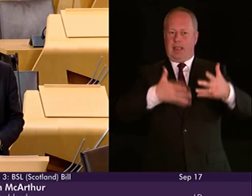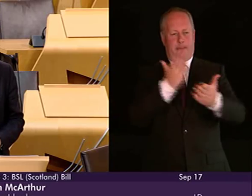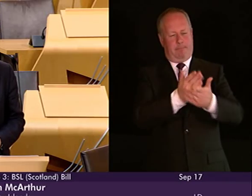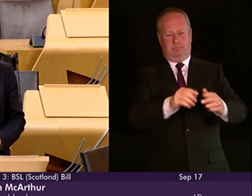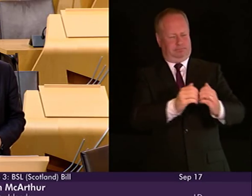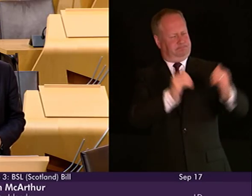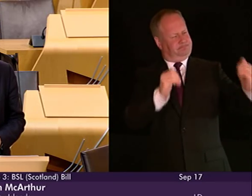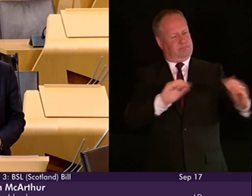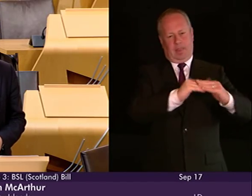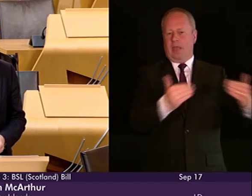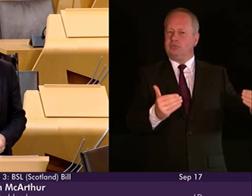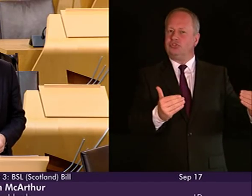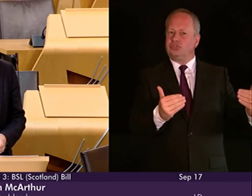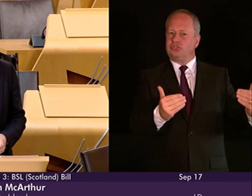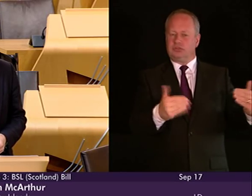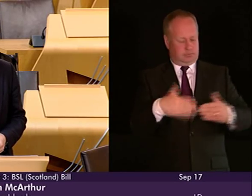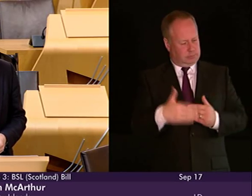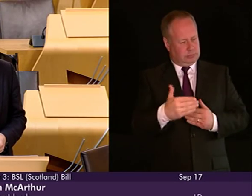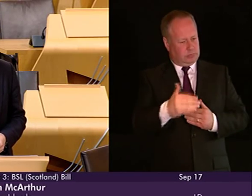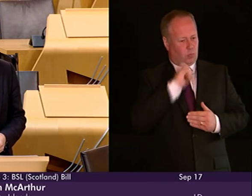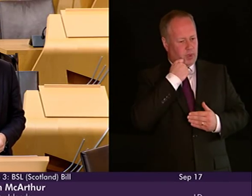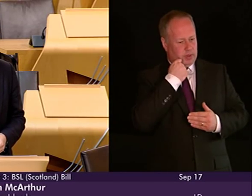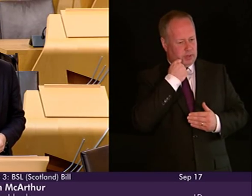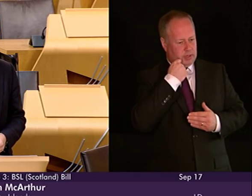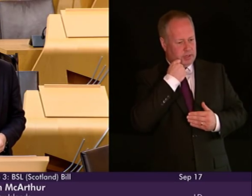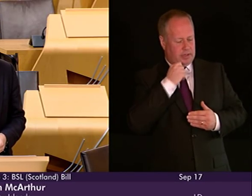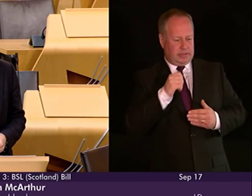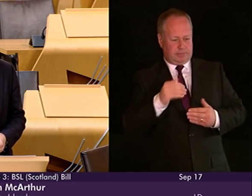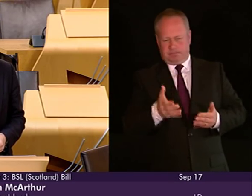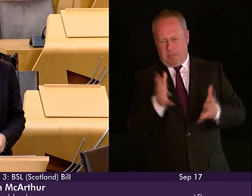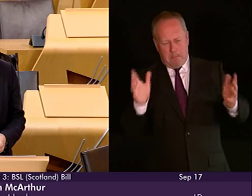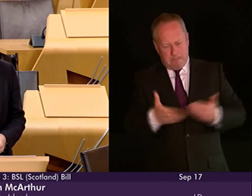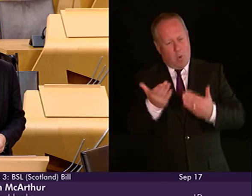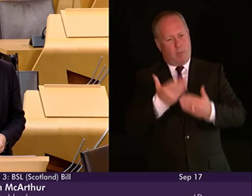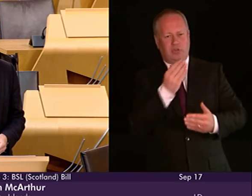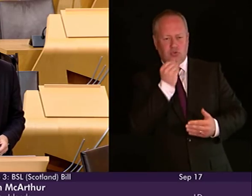language and, over time, increase its use in the delivery of services. For that, committee